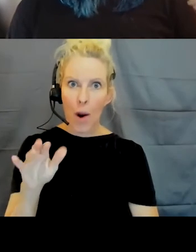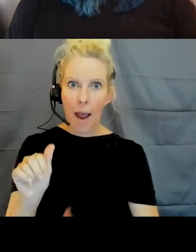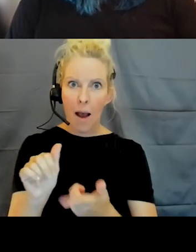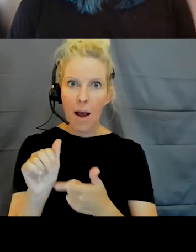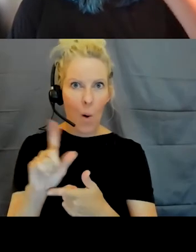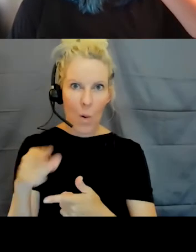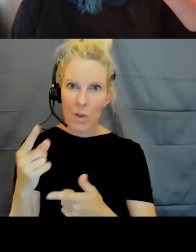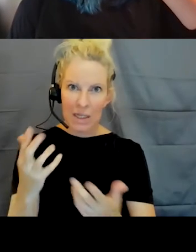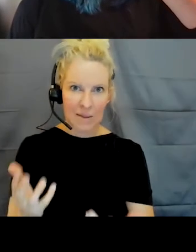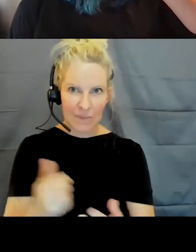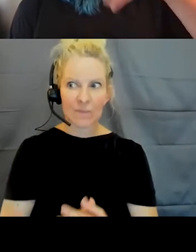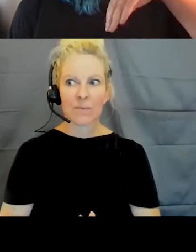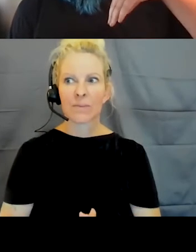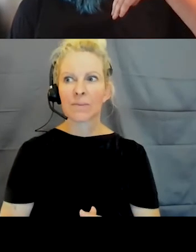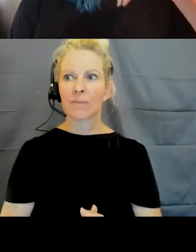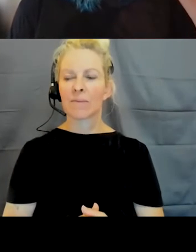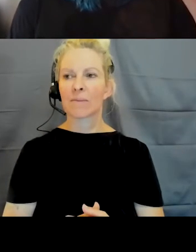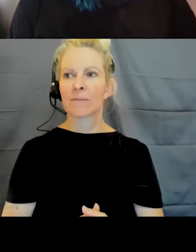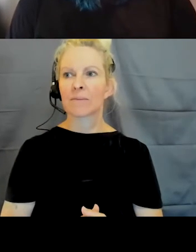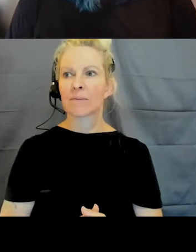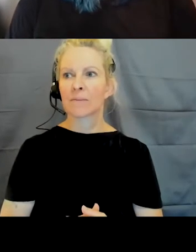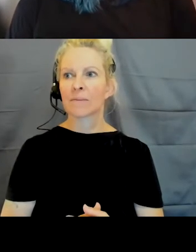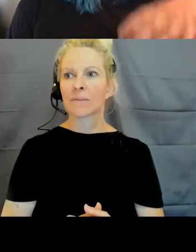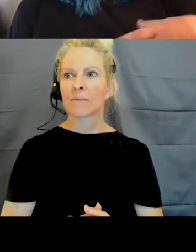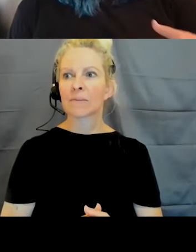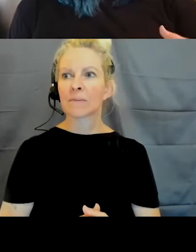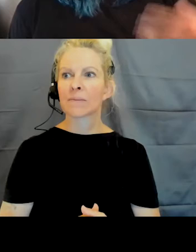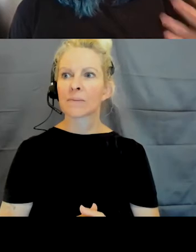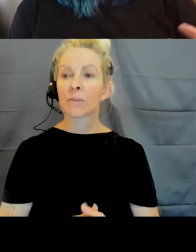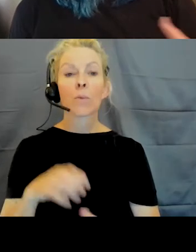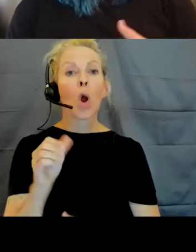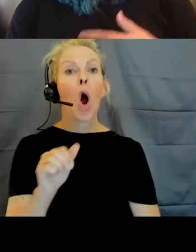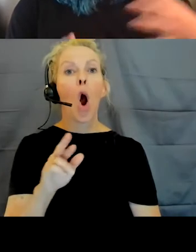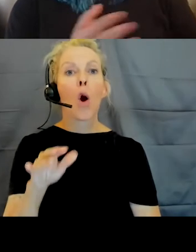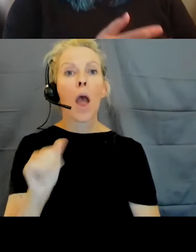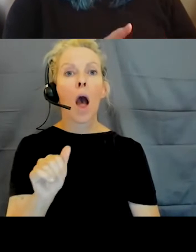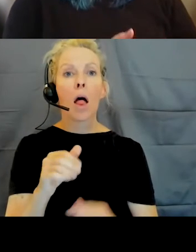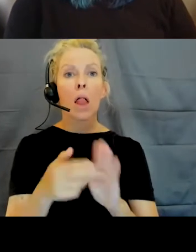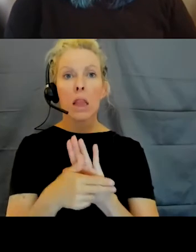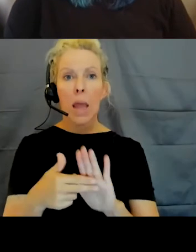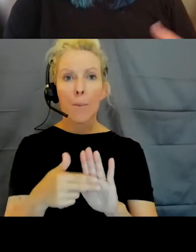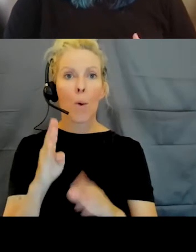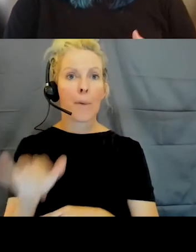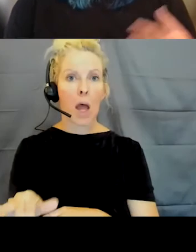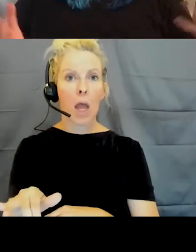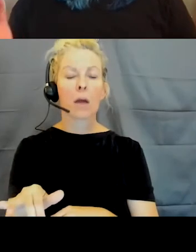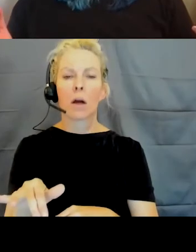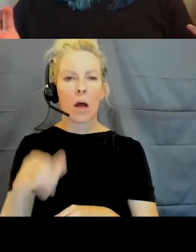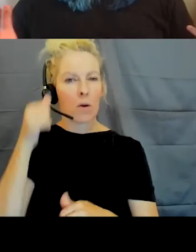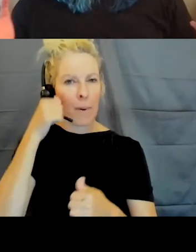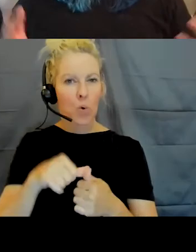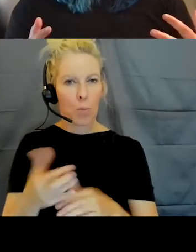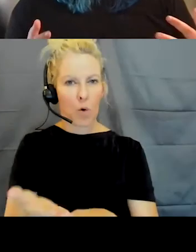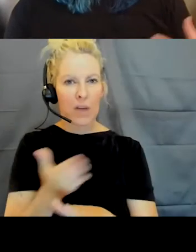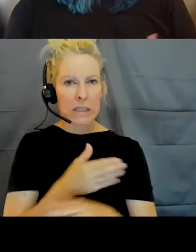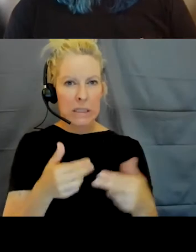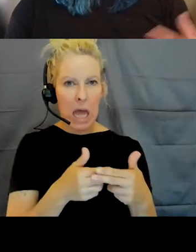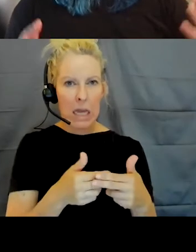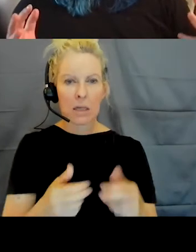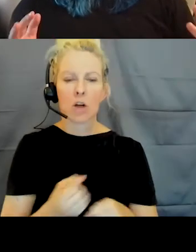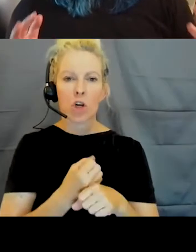really, is aria-label and aria-labelledby, back to a previous slide here, very problematic,